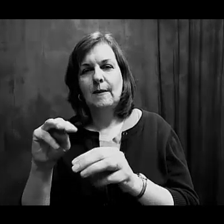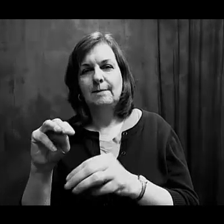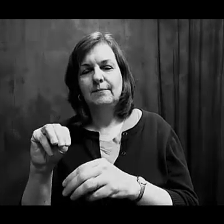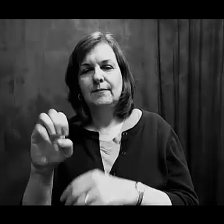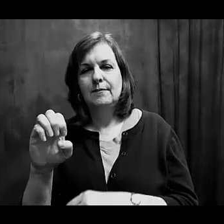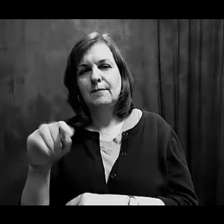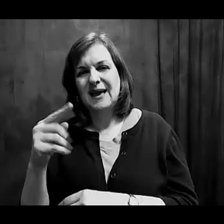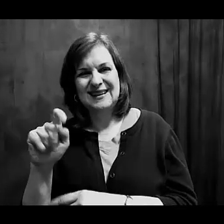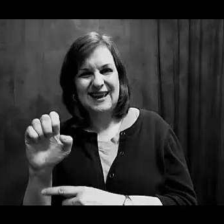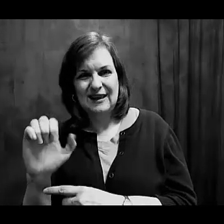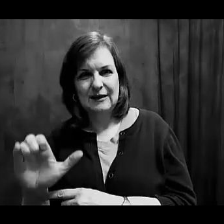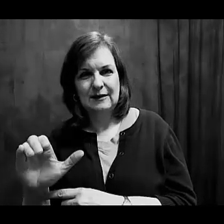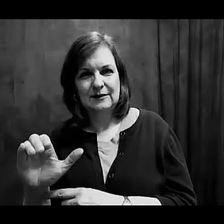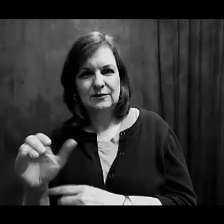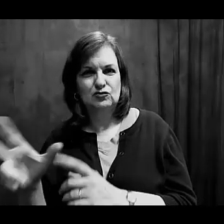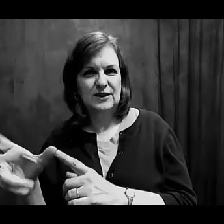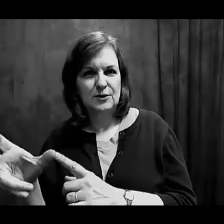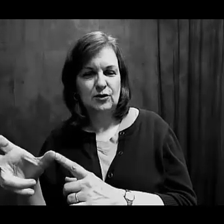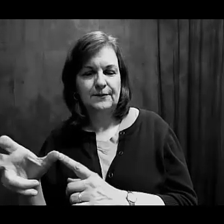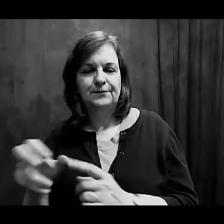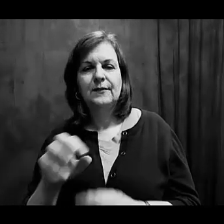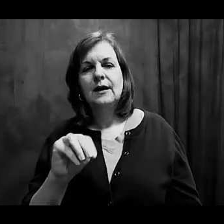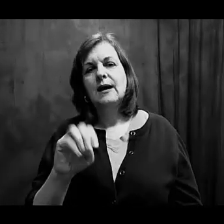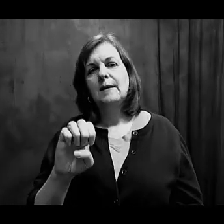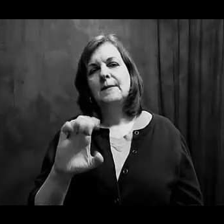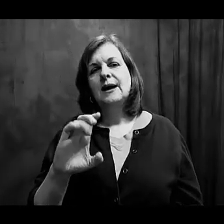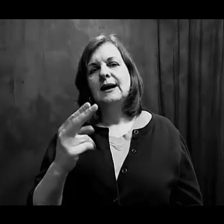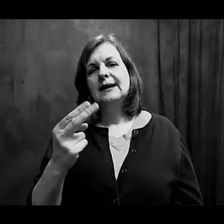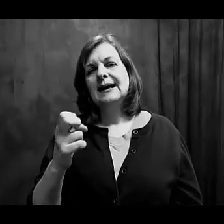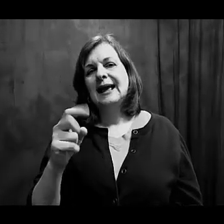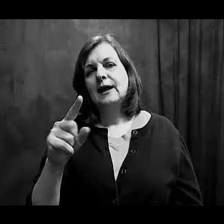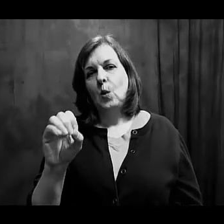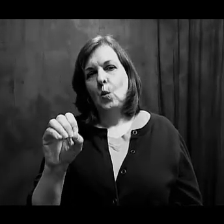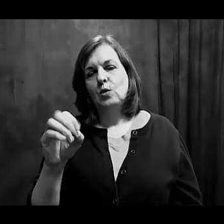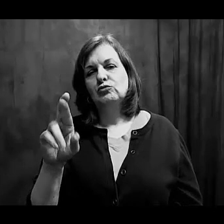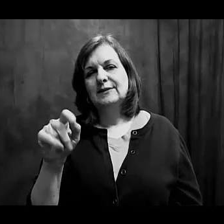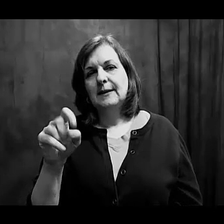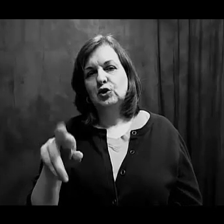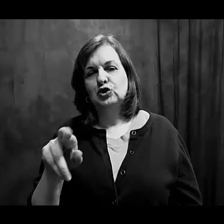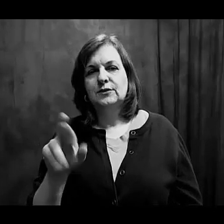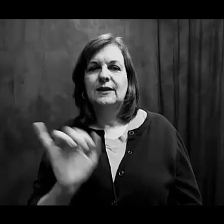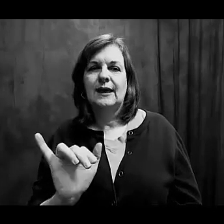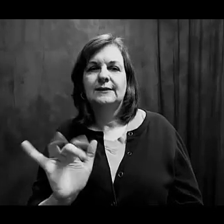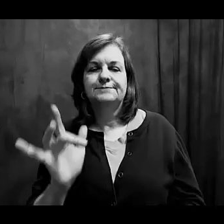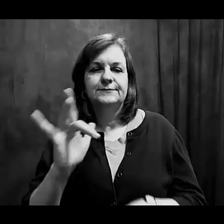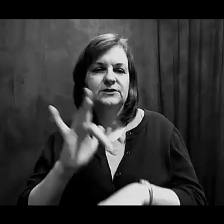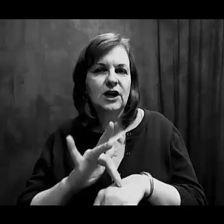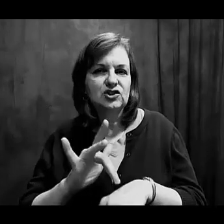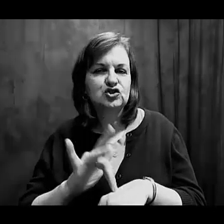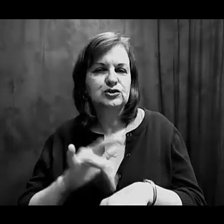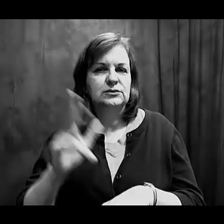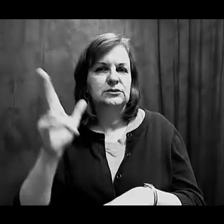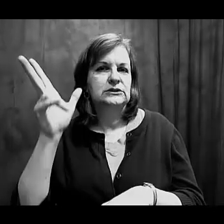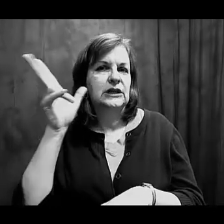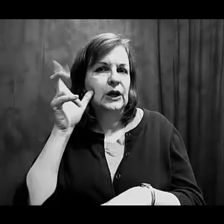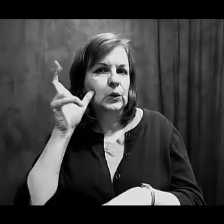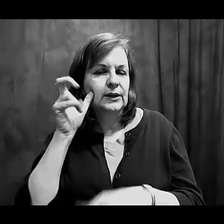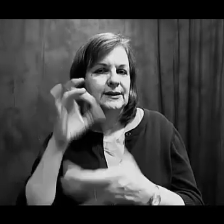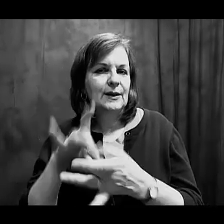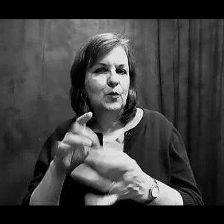so when we look at mechanoreceptors touch and hearing are all associate with mechanoreceptors